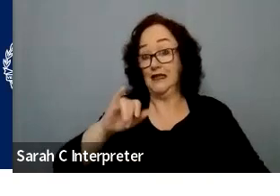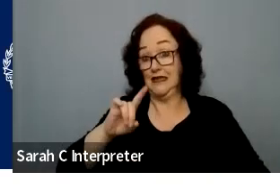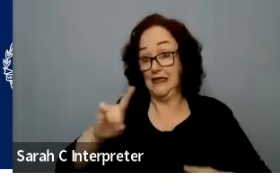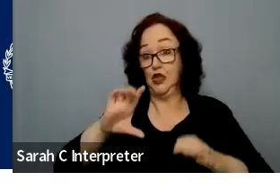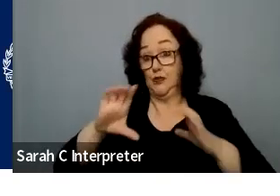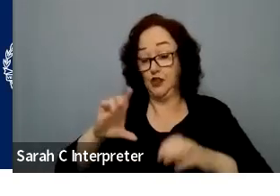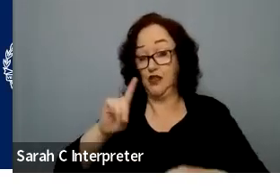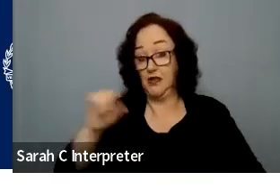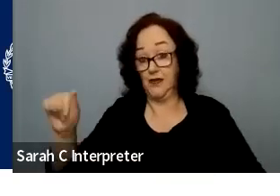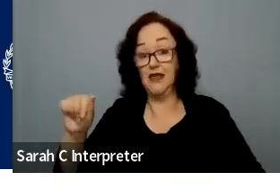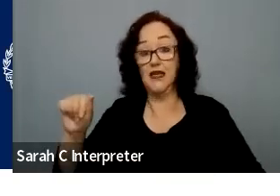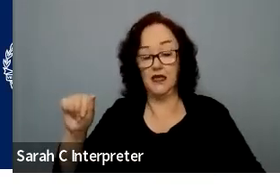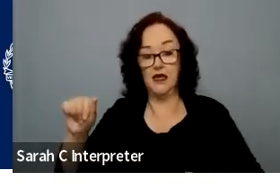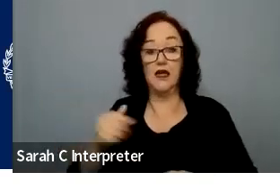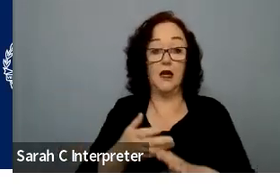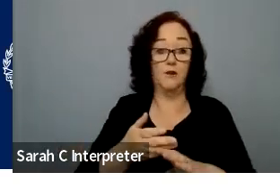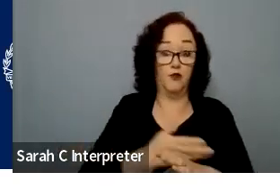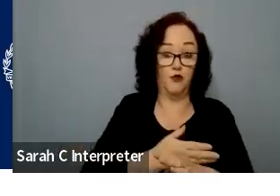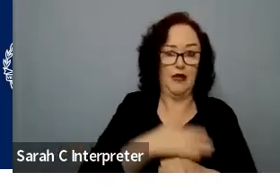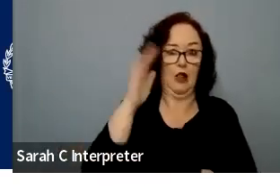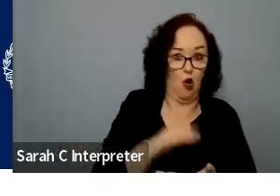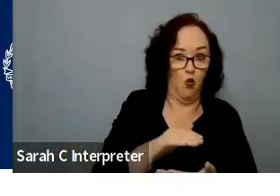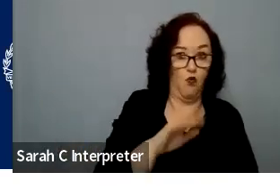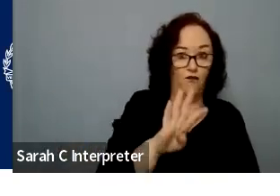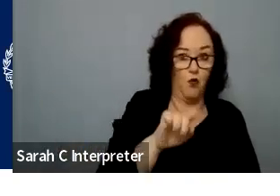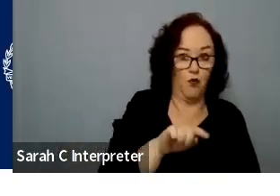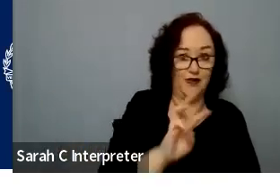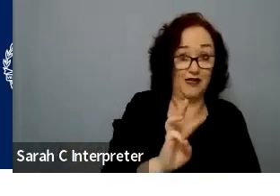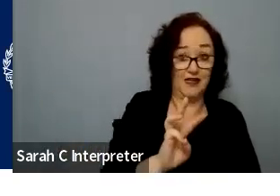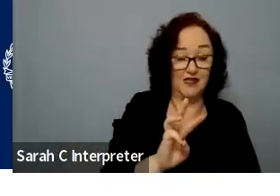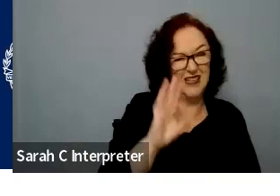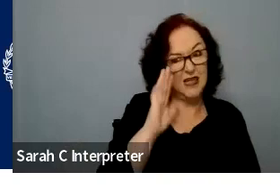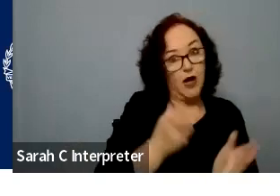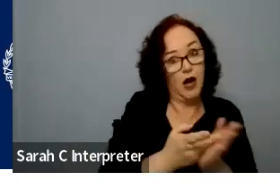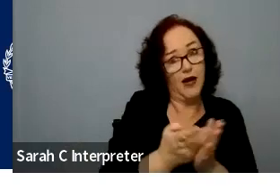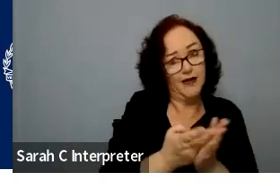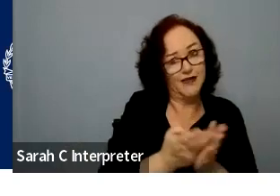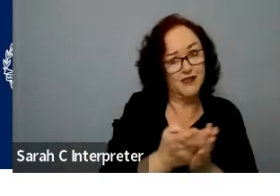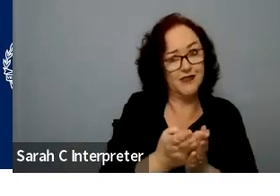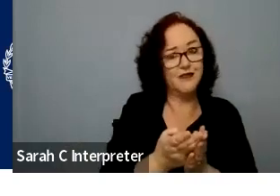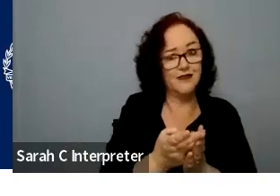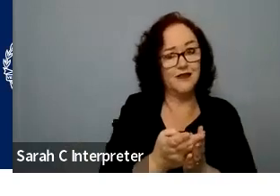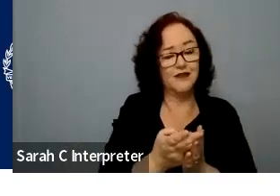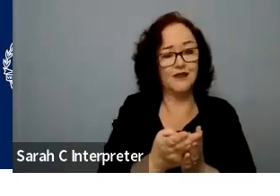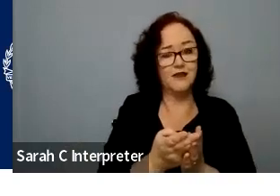Lower Side 4.6 so they seem to be honest in terms of reporting you know their level of confidence